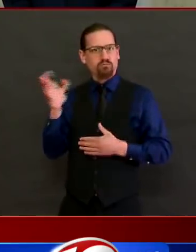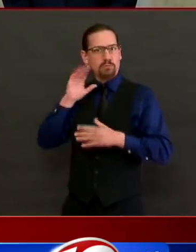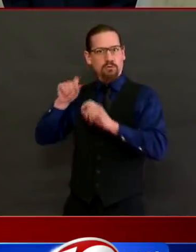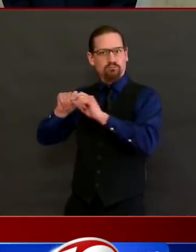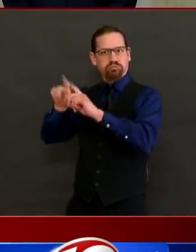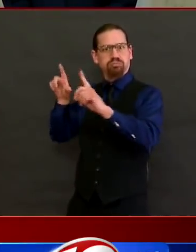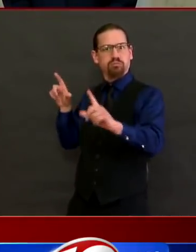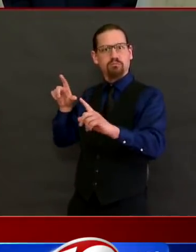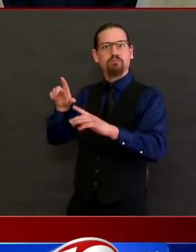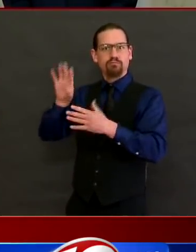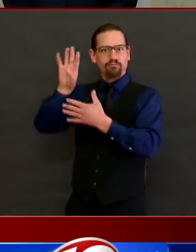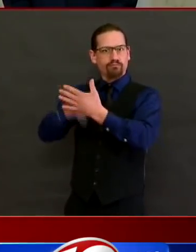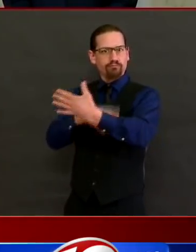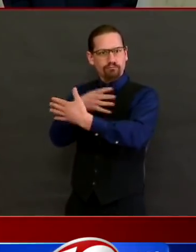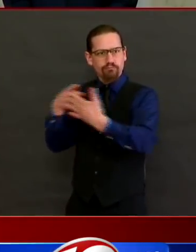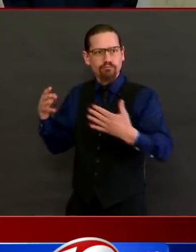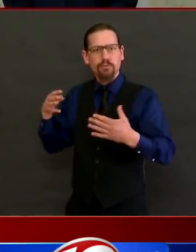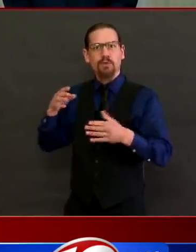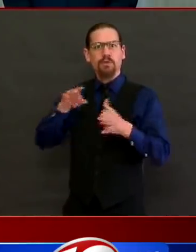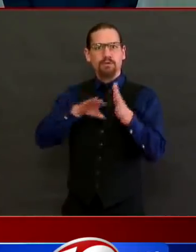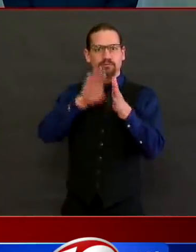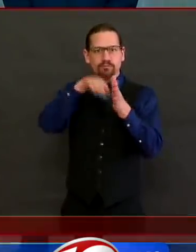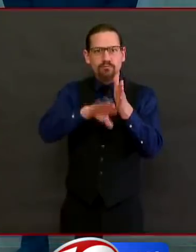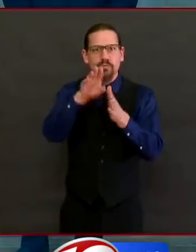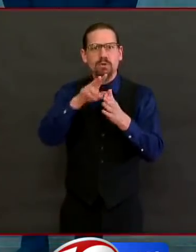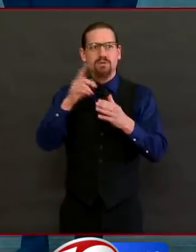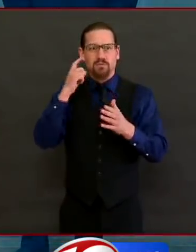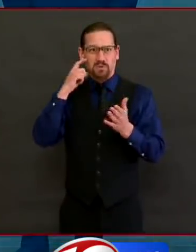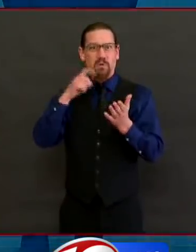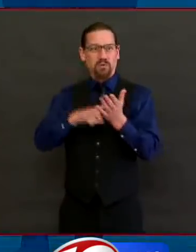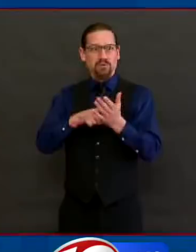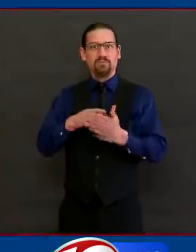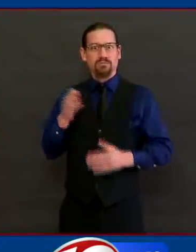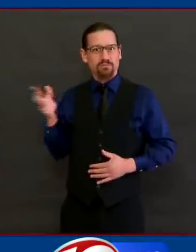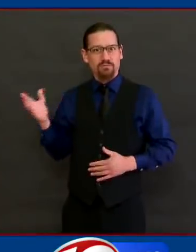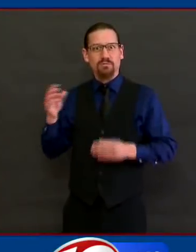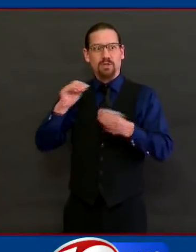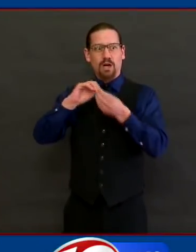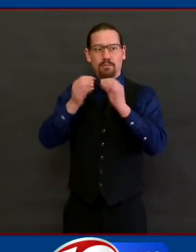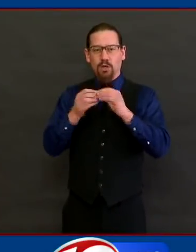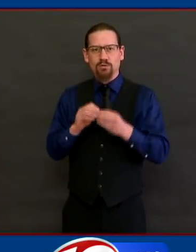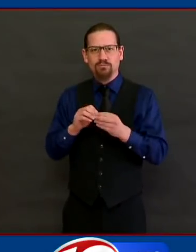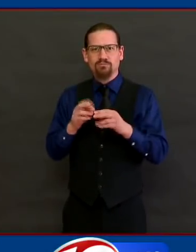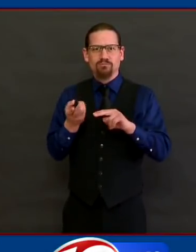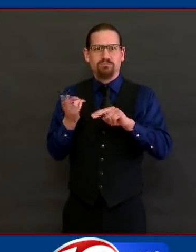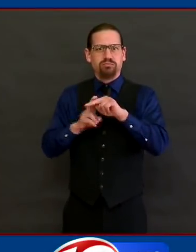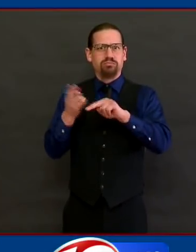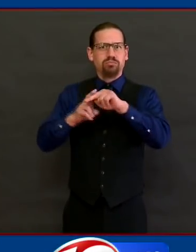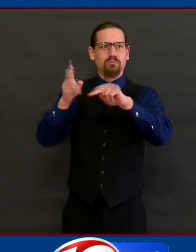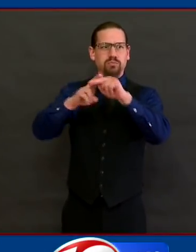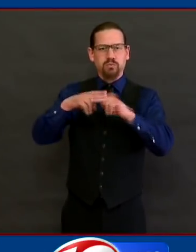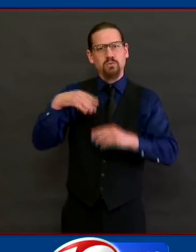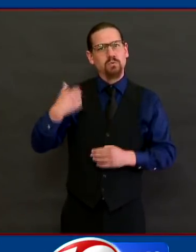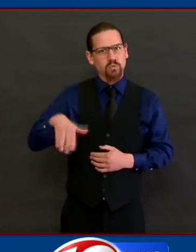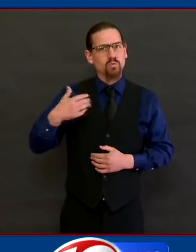AS YOU CAN SEE FROM THE DATA DISPLAYED ON YOUR SCREEN OR THAT WILL BE DISPLAYED IN A SECOND, THE CASES IN RHODE ISLAND, AND